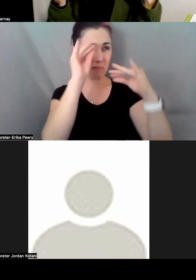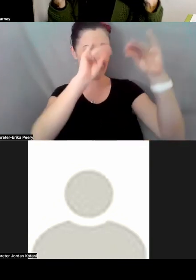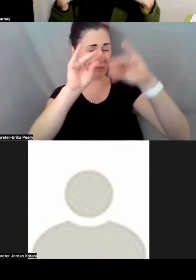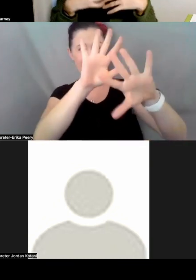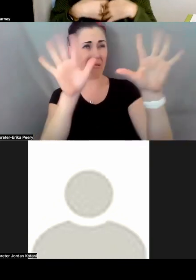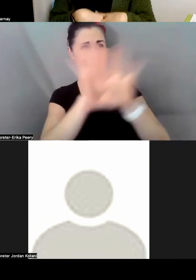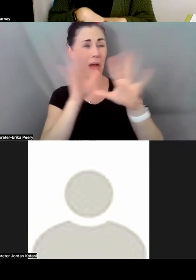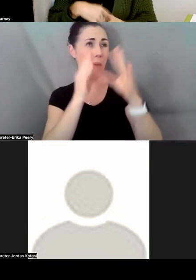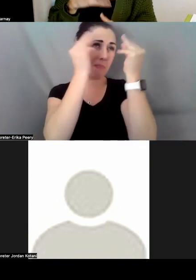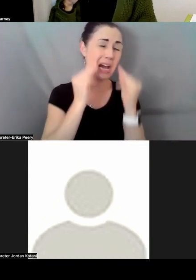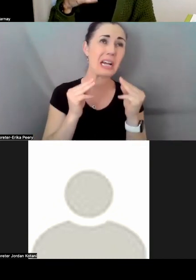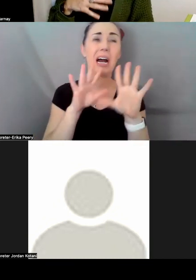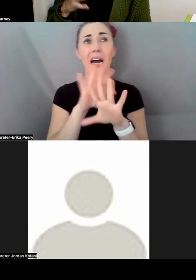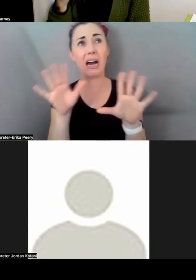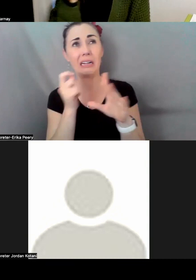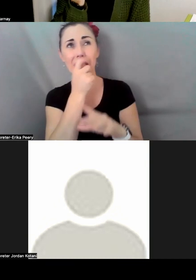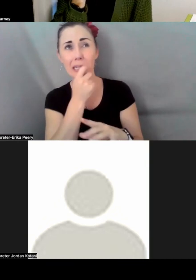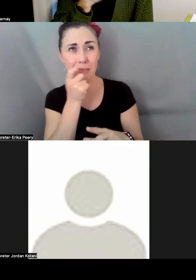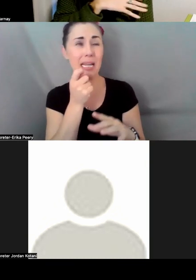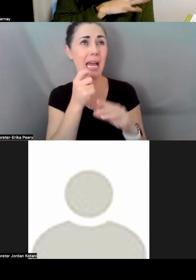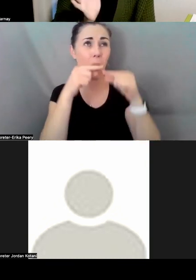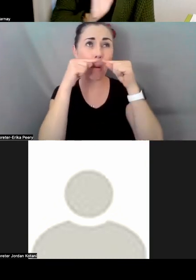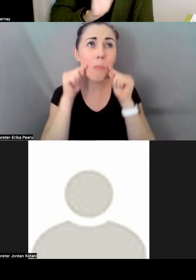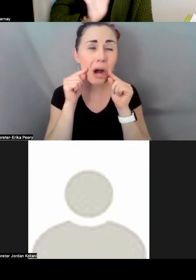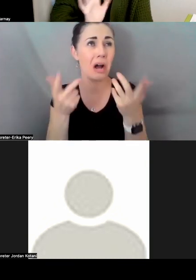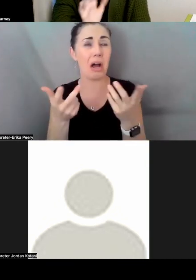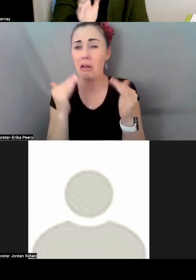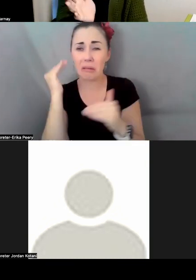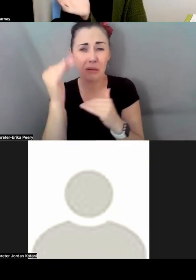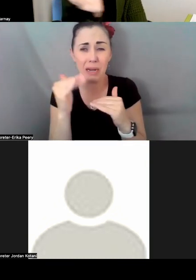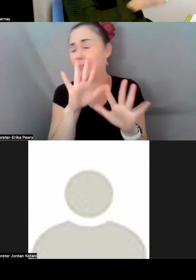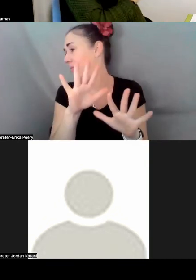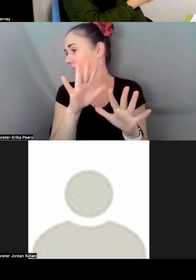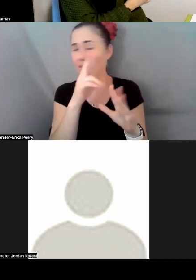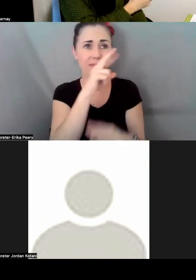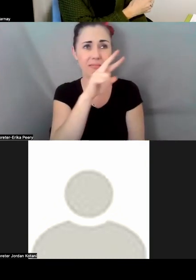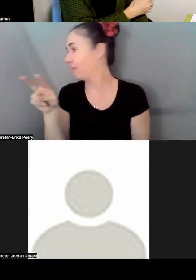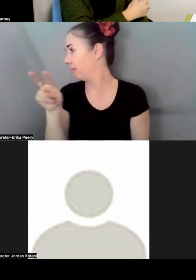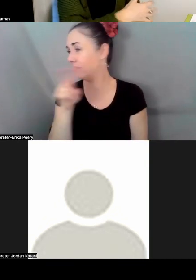makeup and lipstick or mustache. It's too much. I have to look away from you in order